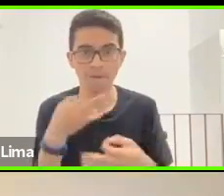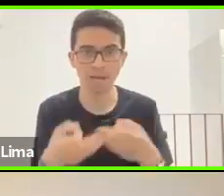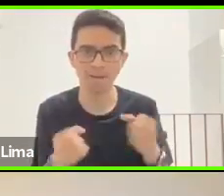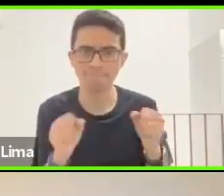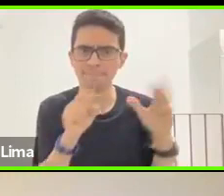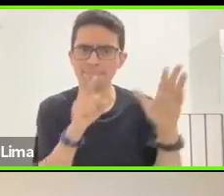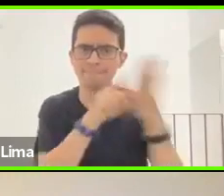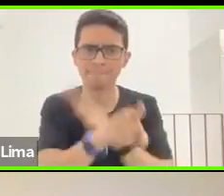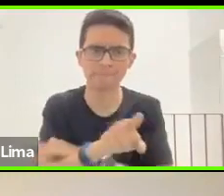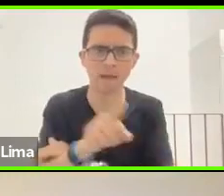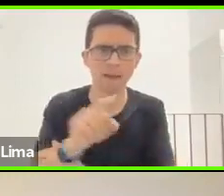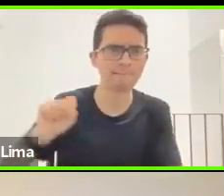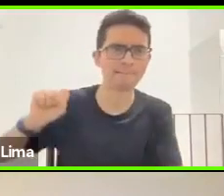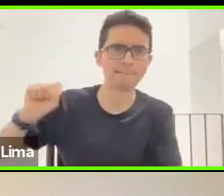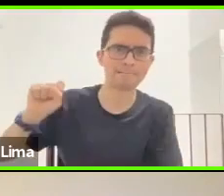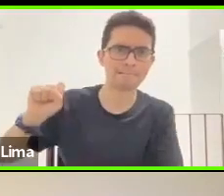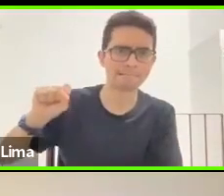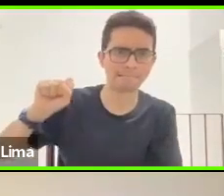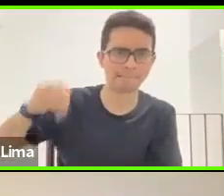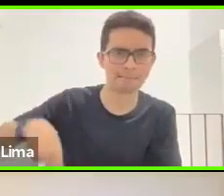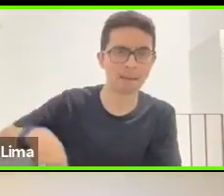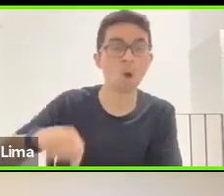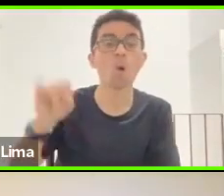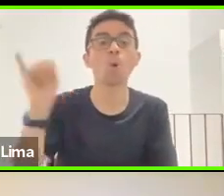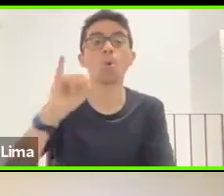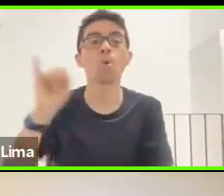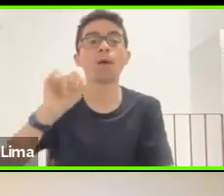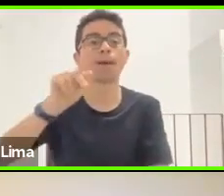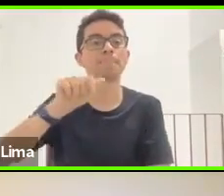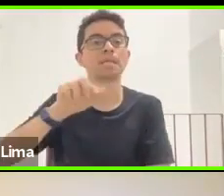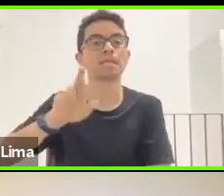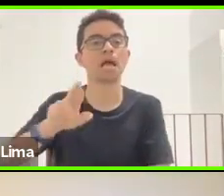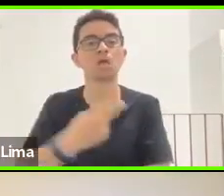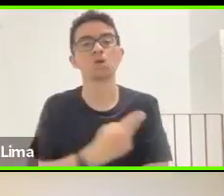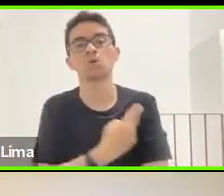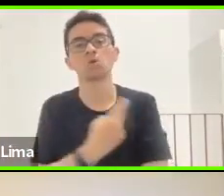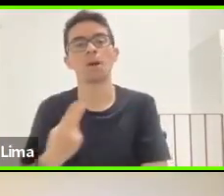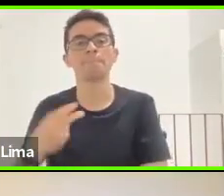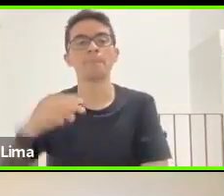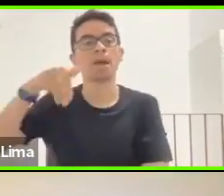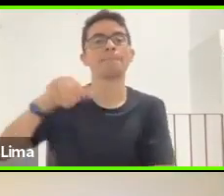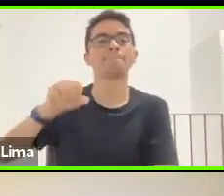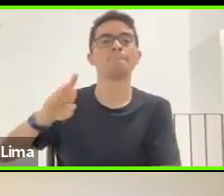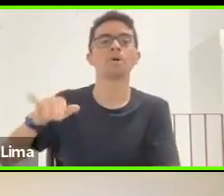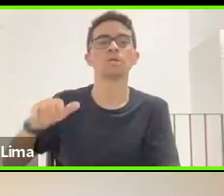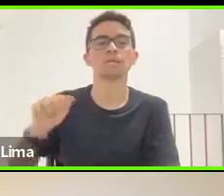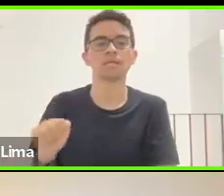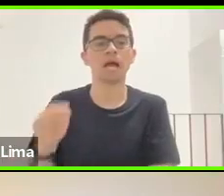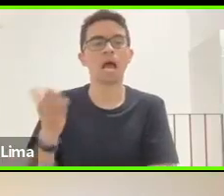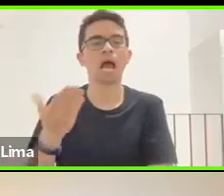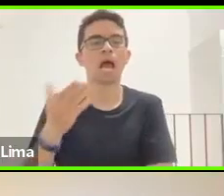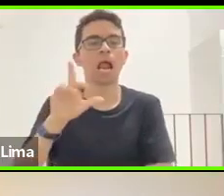have seen I haven't seen yet have seen. Yes. Hi Peter. Michael am I am am I am one of Finance am I am one of the numbers to